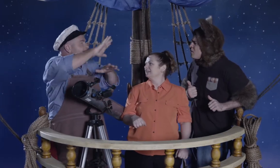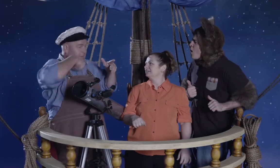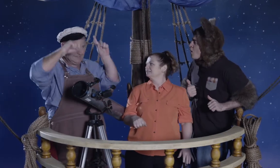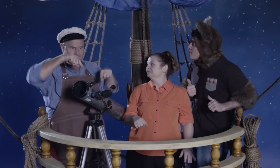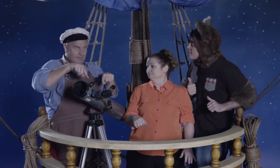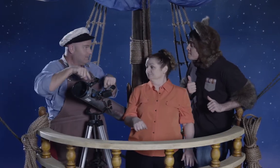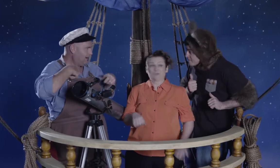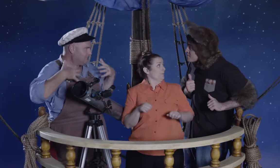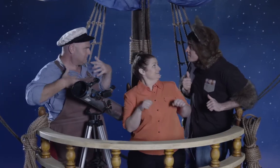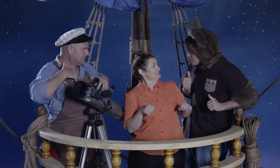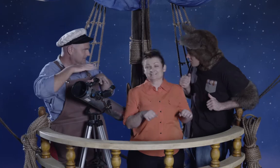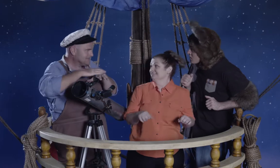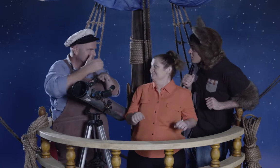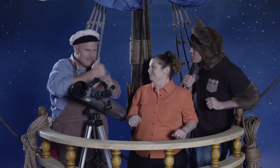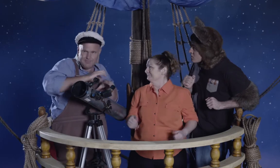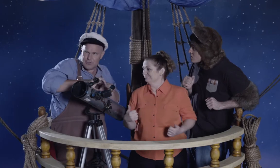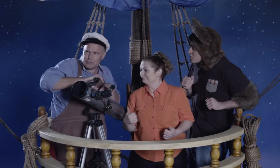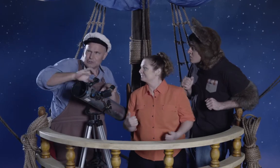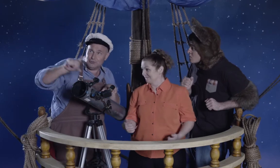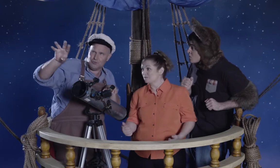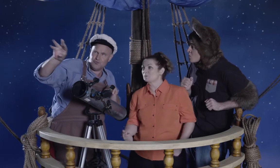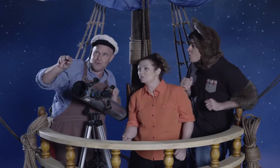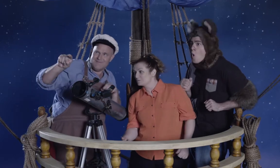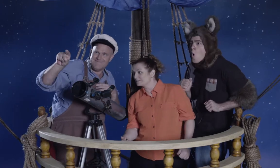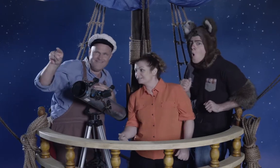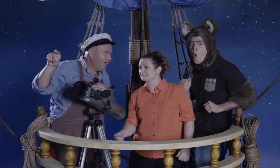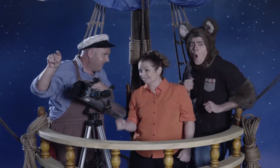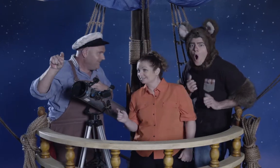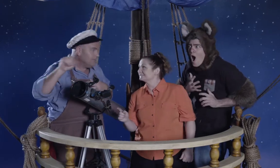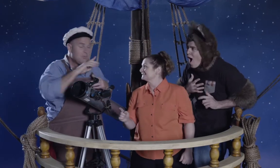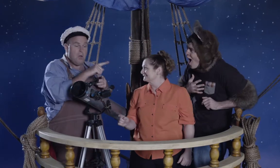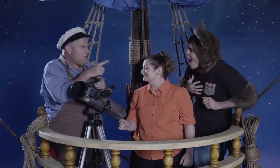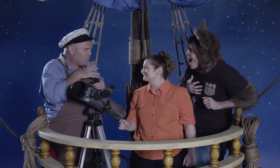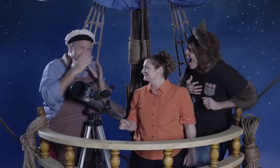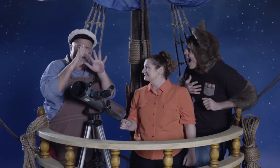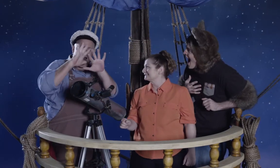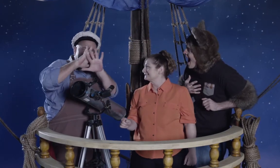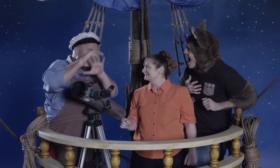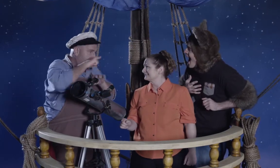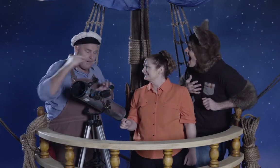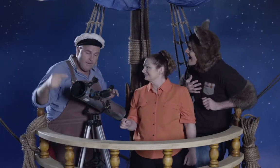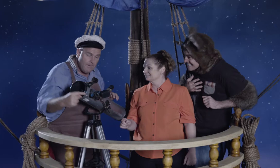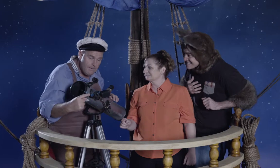I've set up my telescope so that you can see it. Now, if it's a bit blurry for you, Sally, just twist the knob.